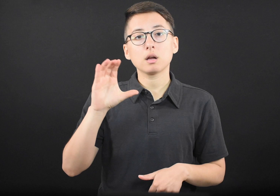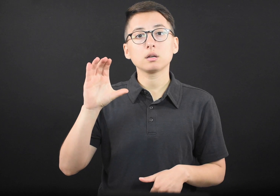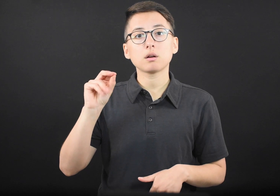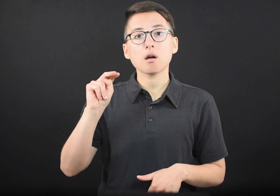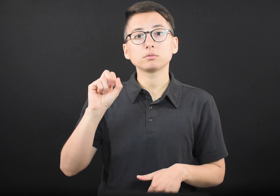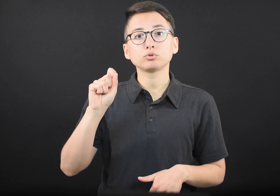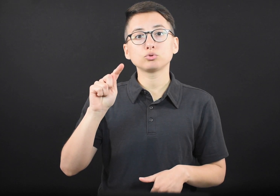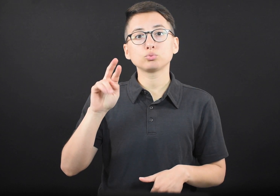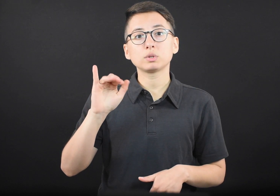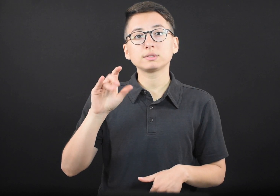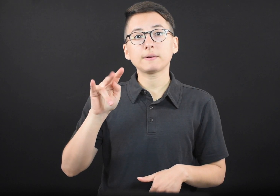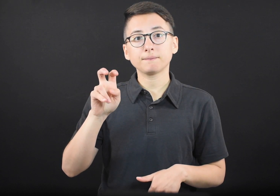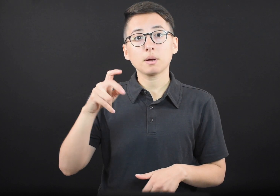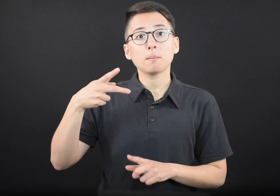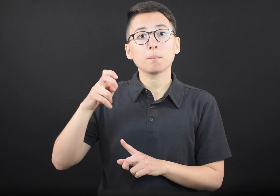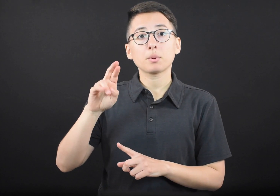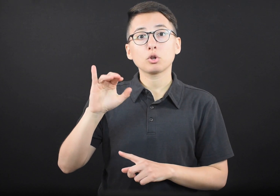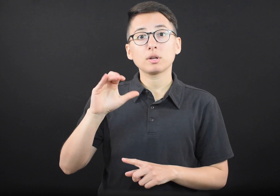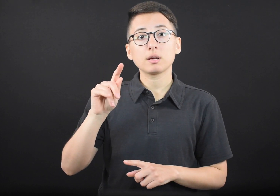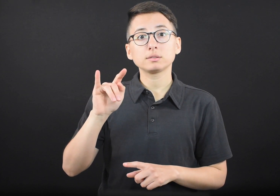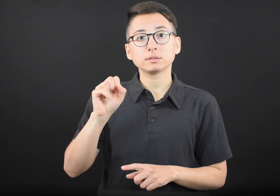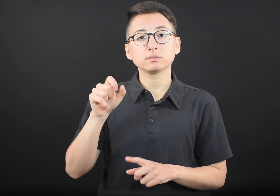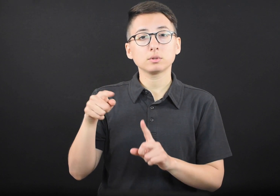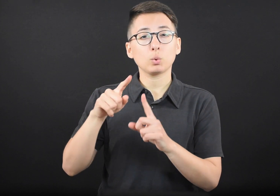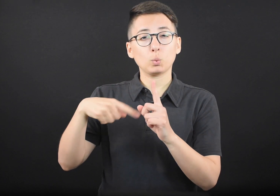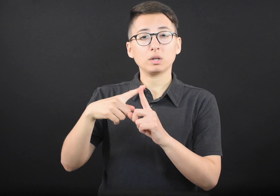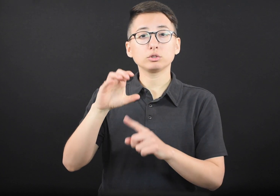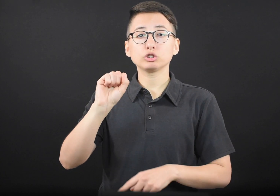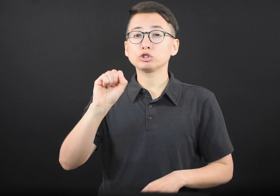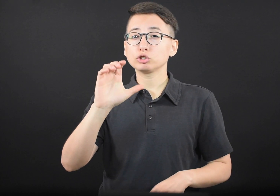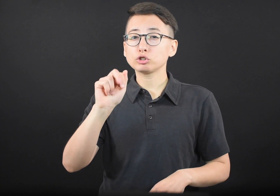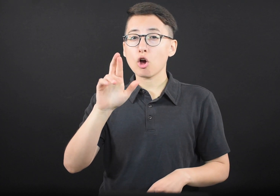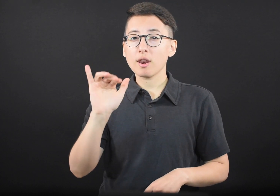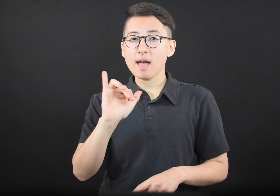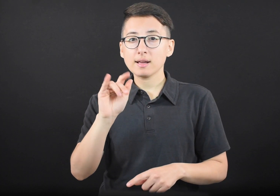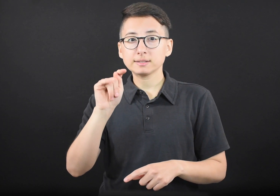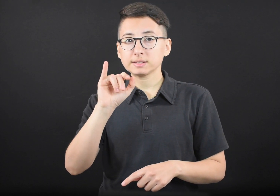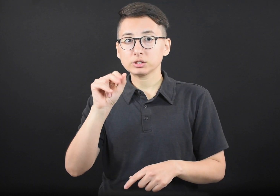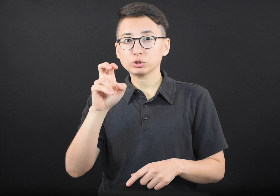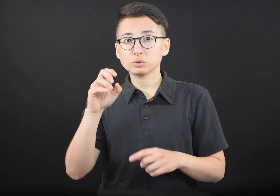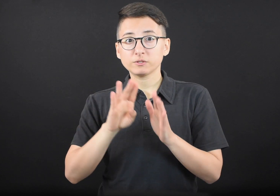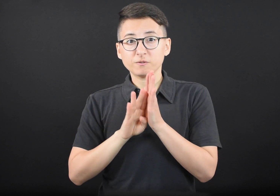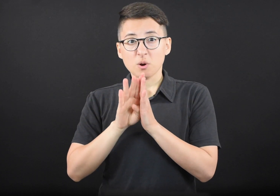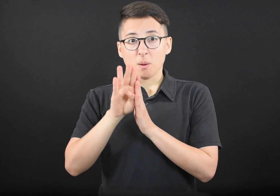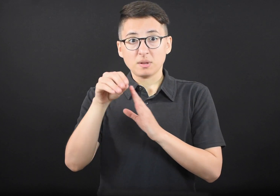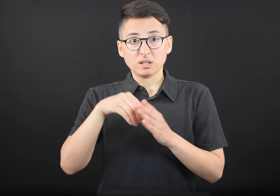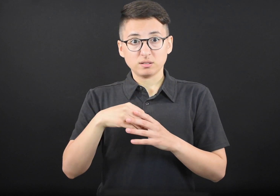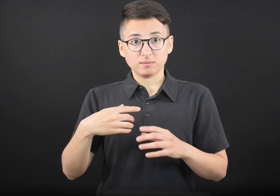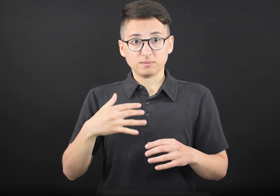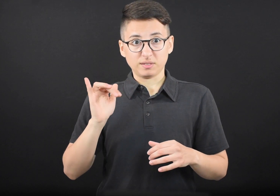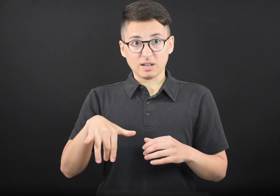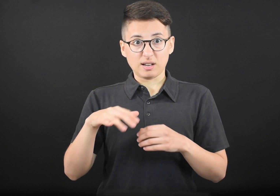and chronic constrictive pericarditis, when scar-like tissue develops in the pericardium